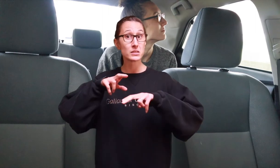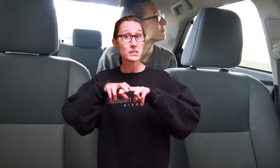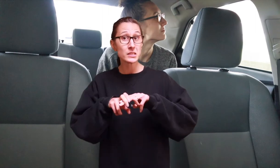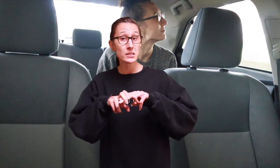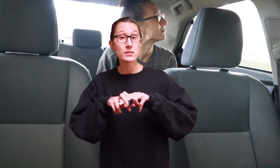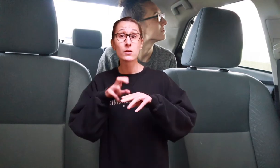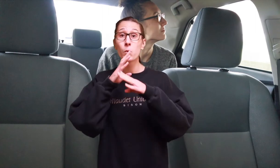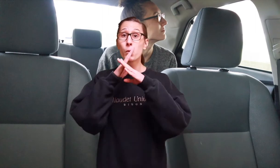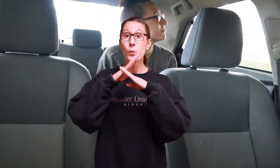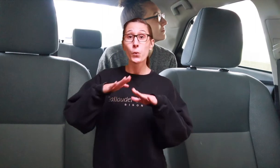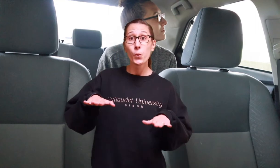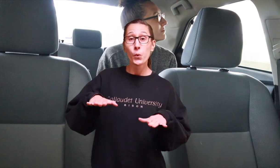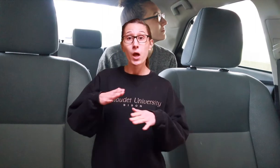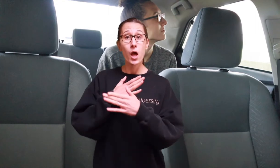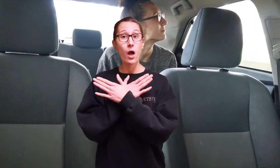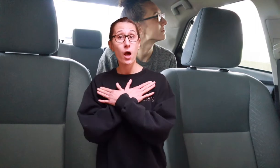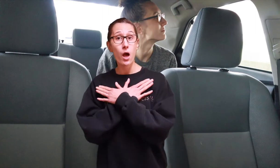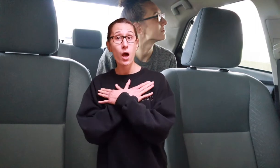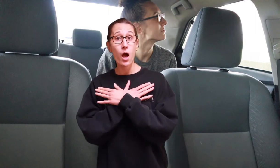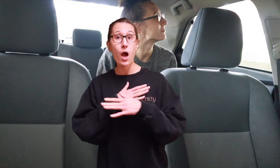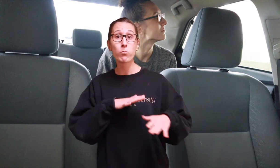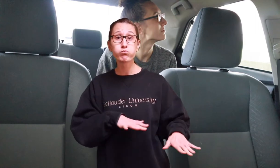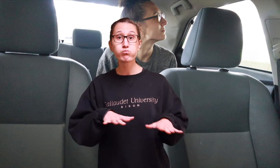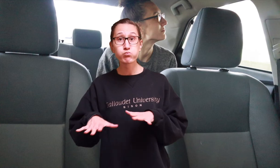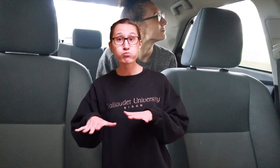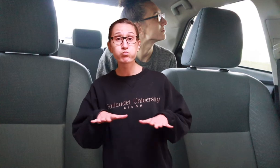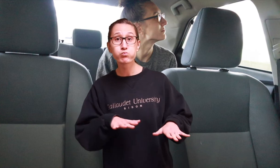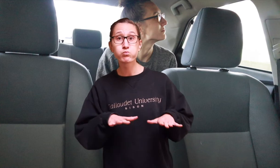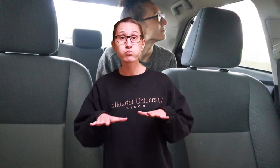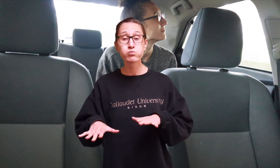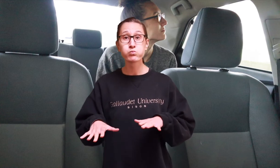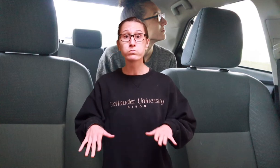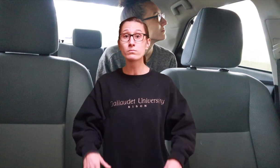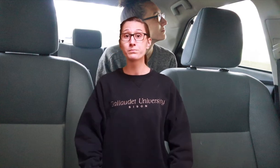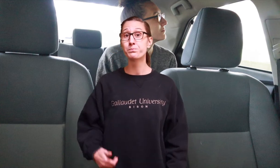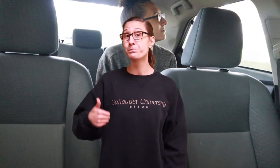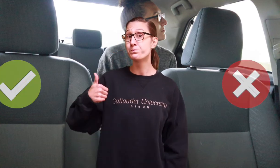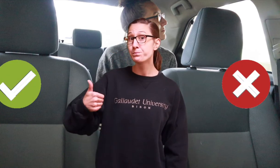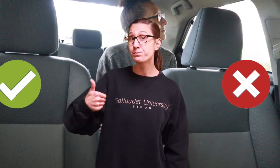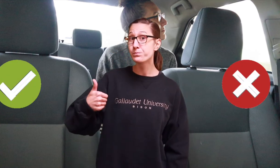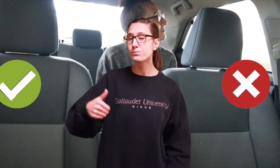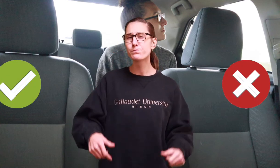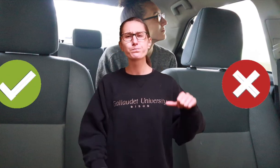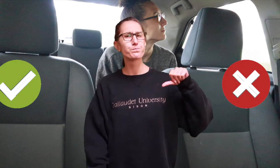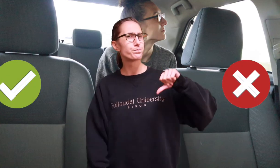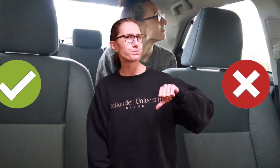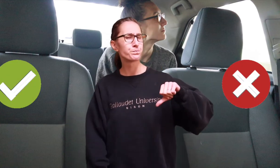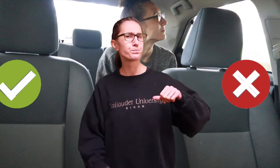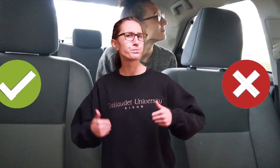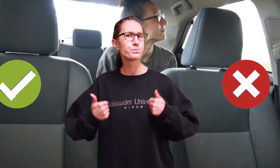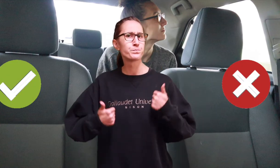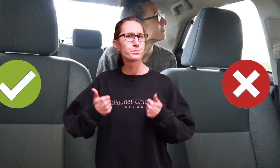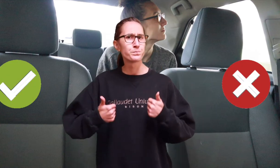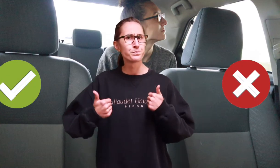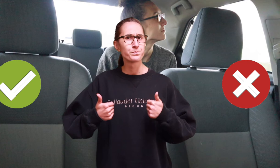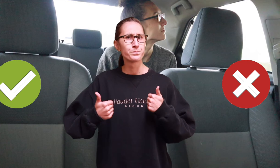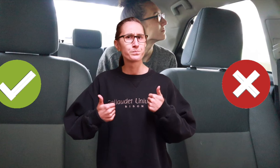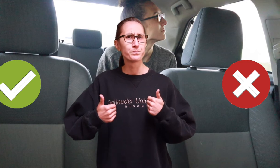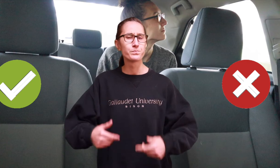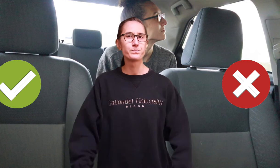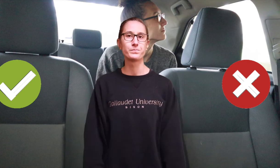Is sitting in the car quietly and politely good or bad?